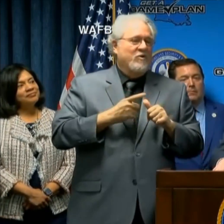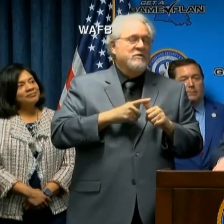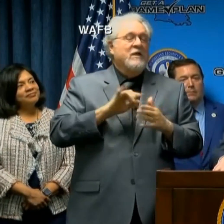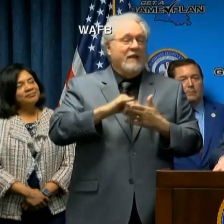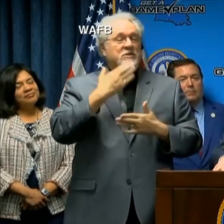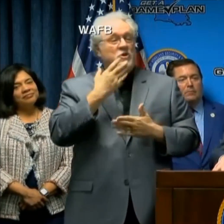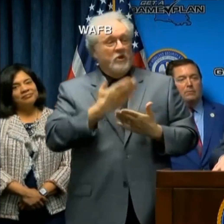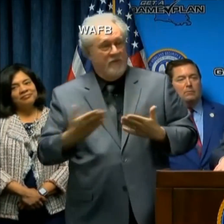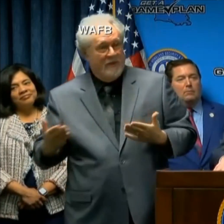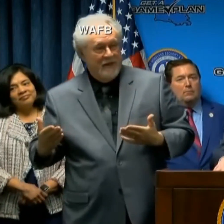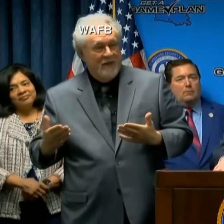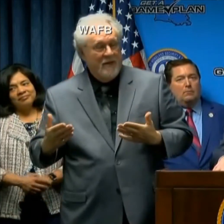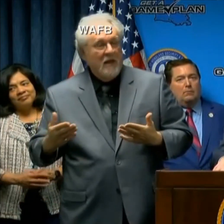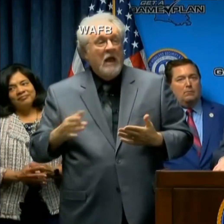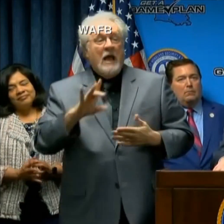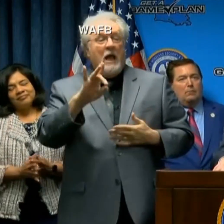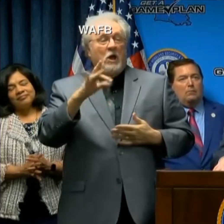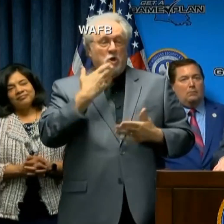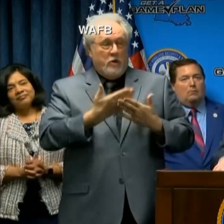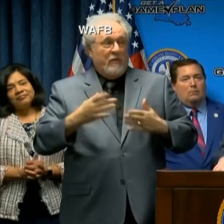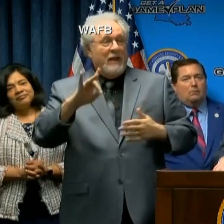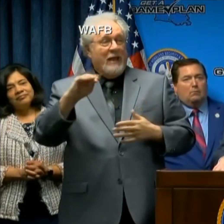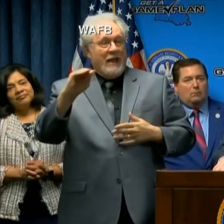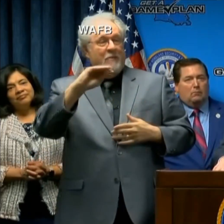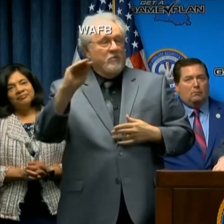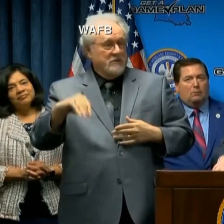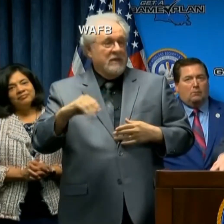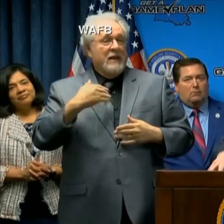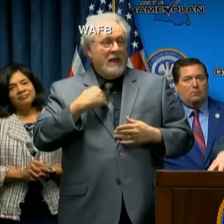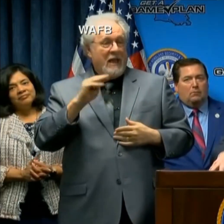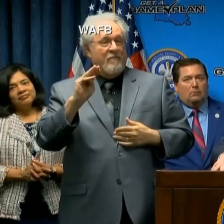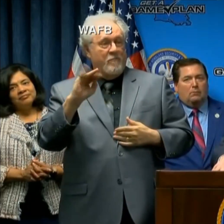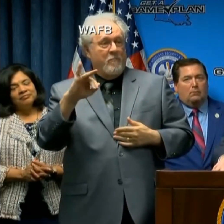thing and it's a good thing that eighty percent had mild symptoms that many